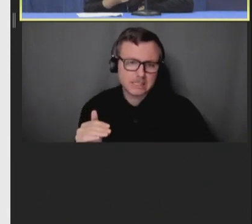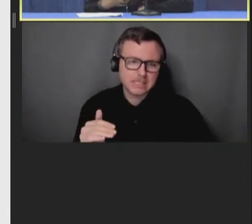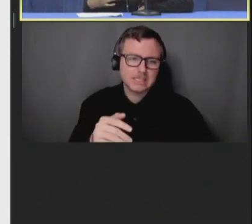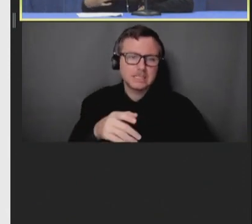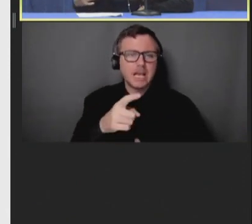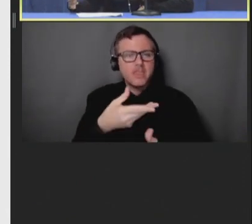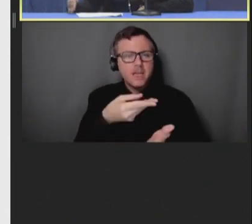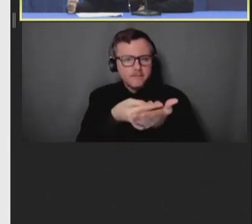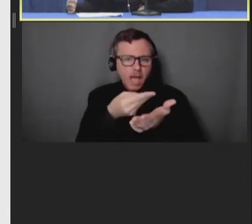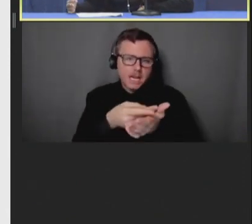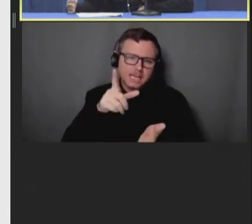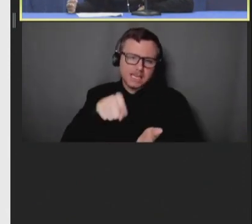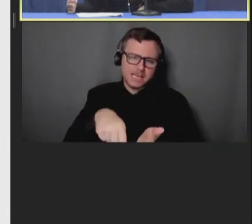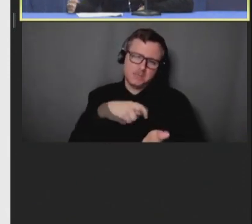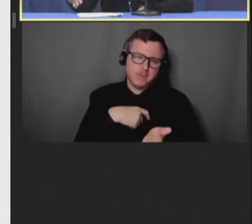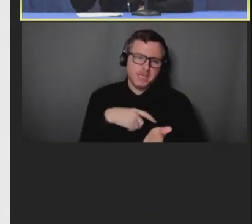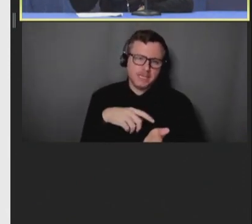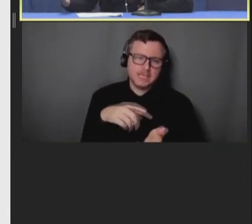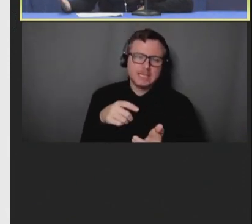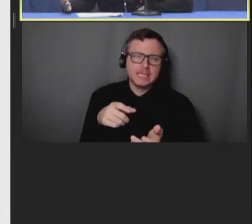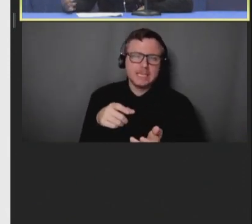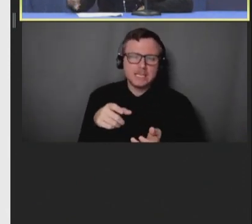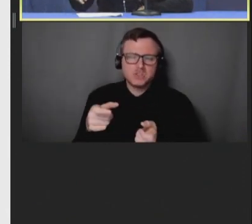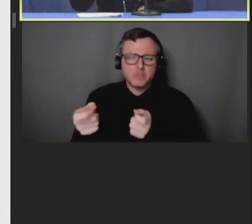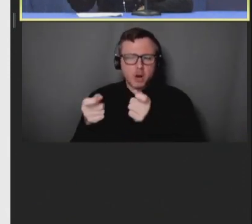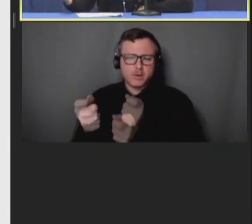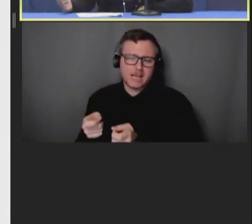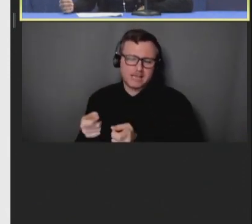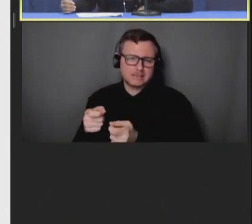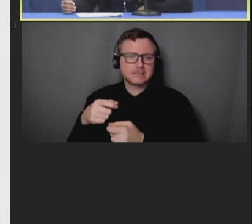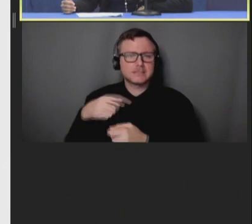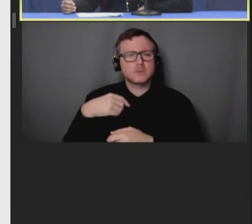state agency, we struggle, because we're bureaucratic, we have state procurement laws,